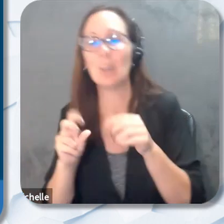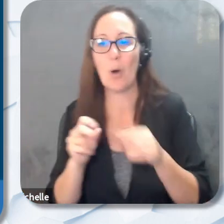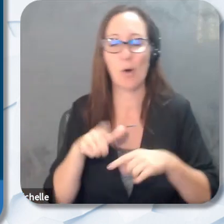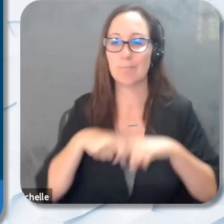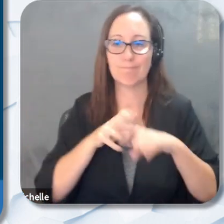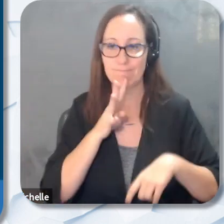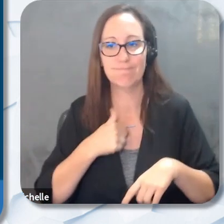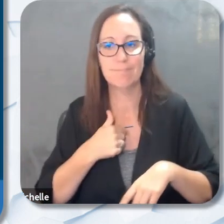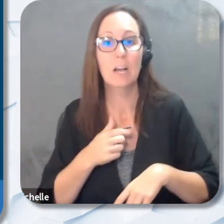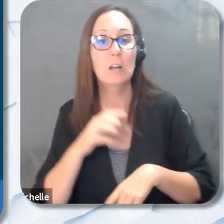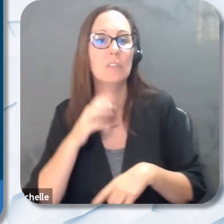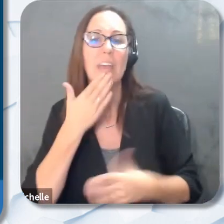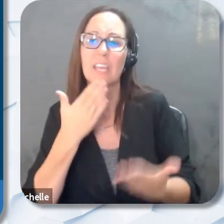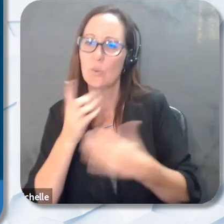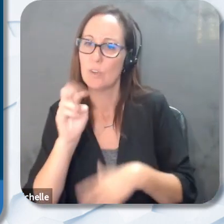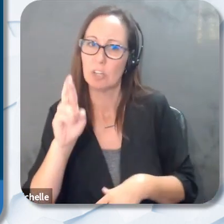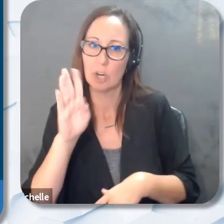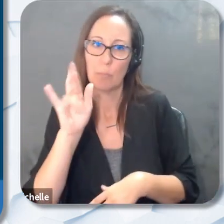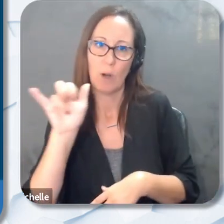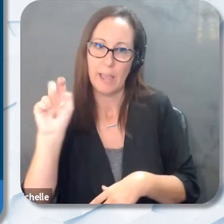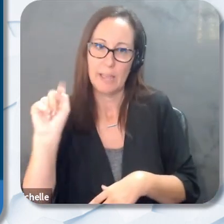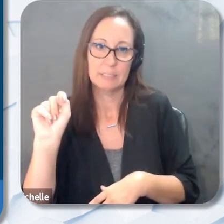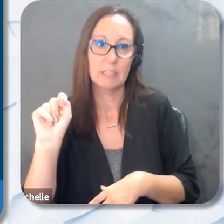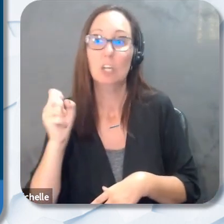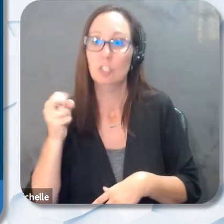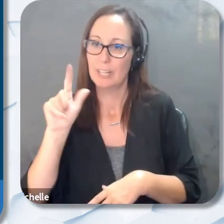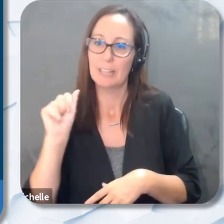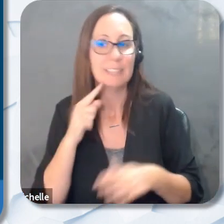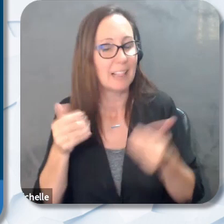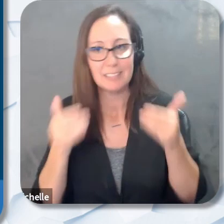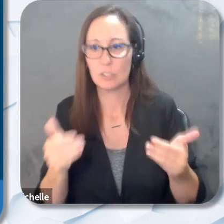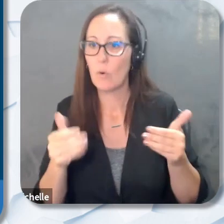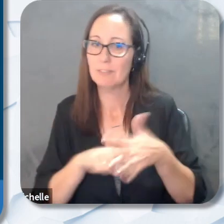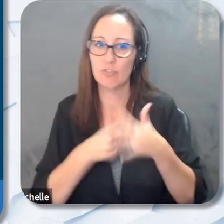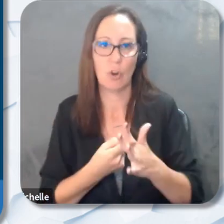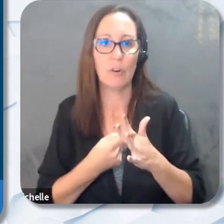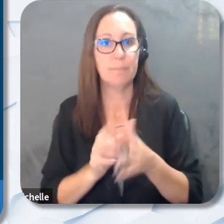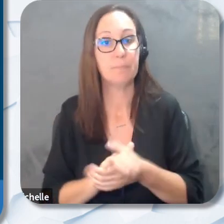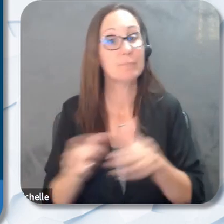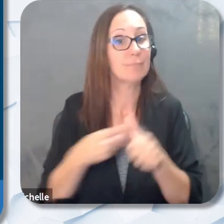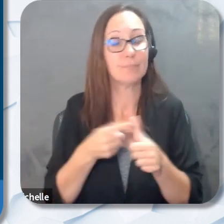Dr bryant so let's just jump right in and get started, but first let me take a moment